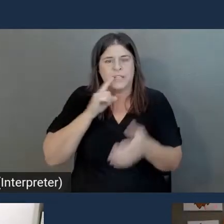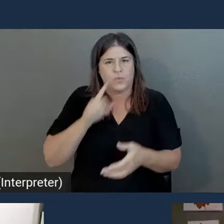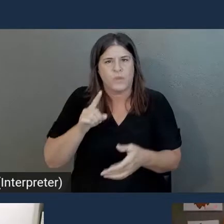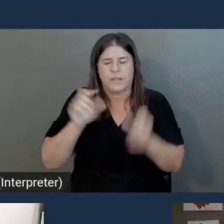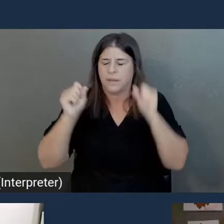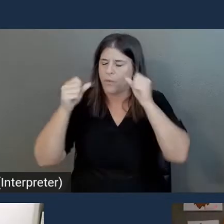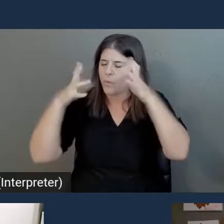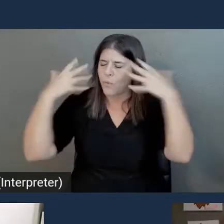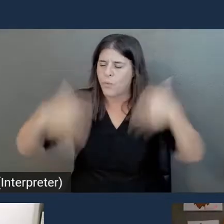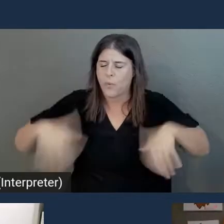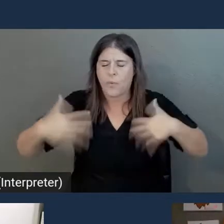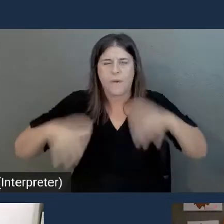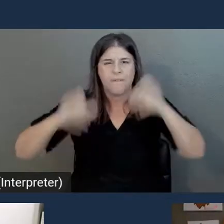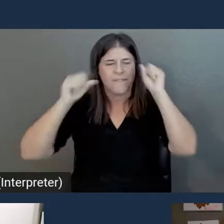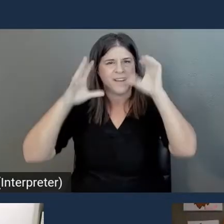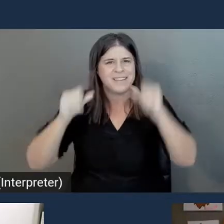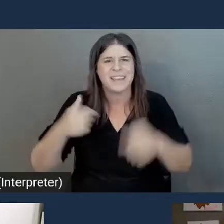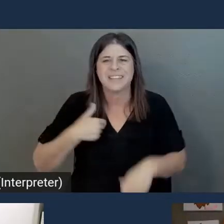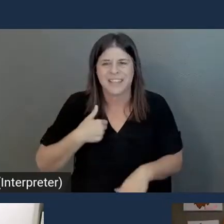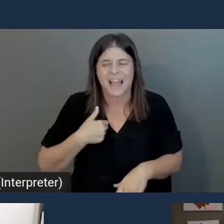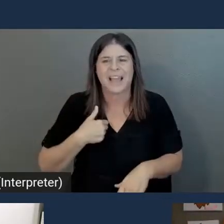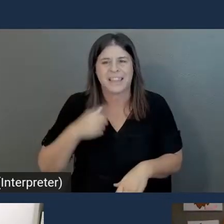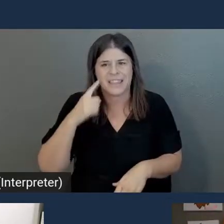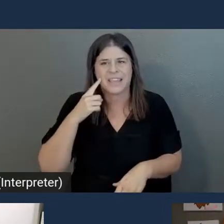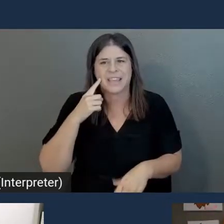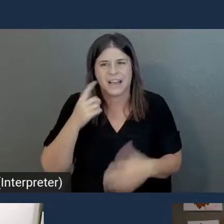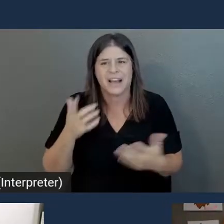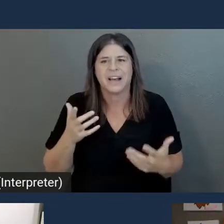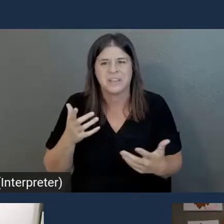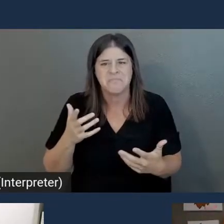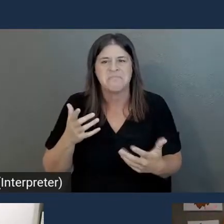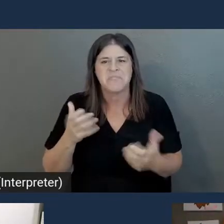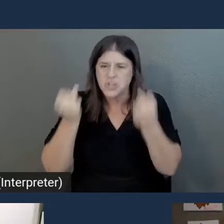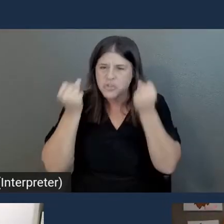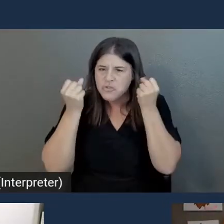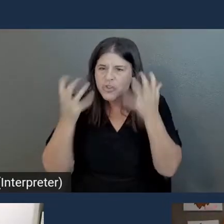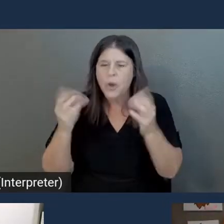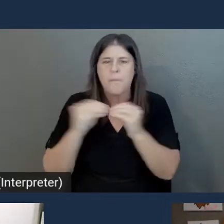I, yeah, I think so many more customers that really use this now